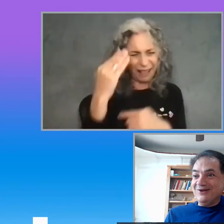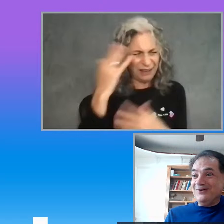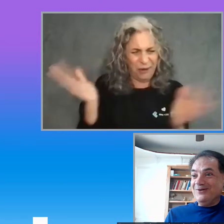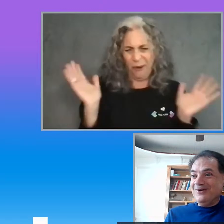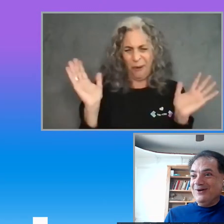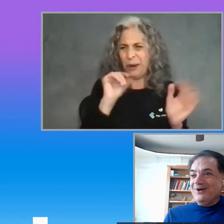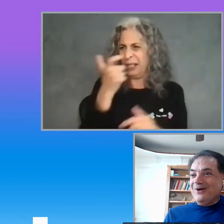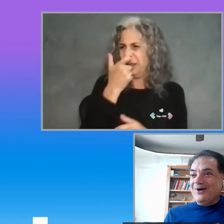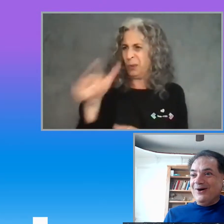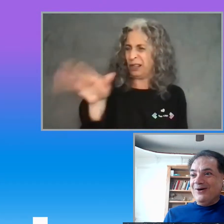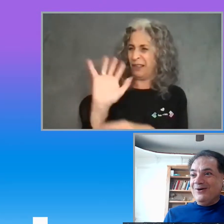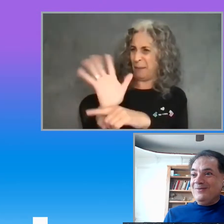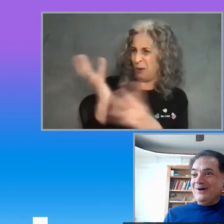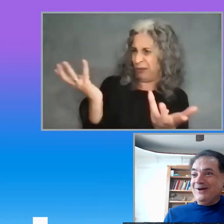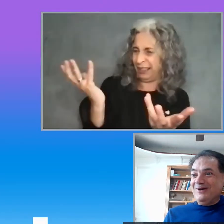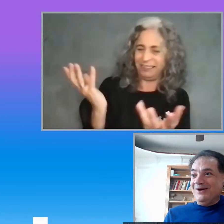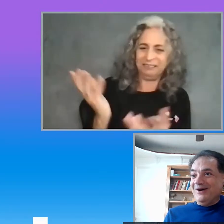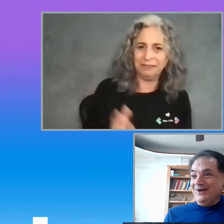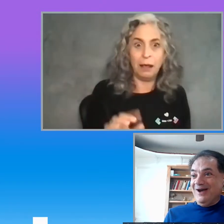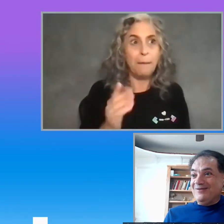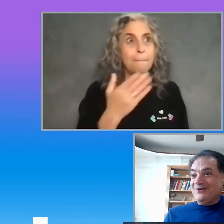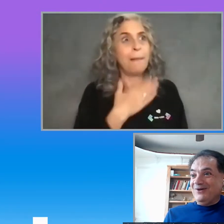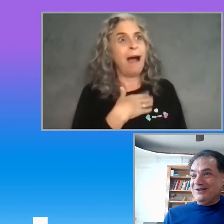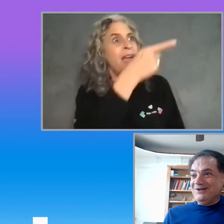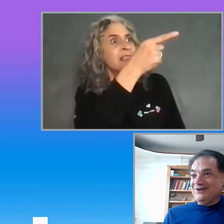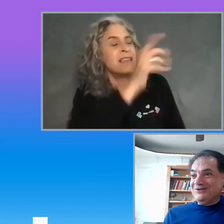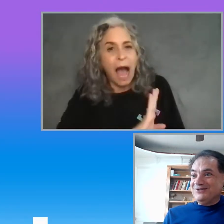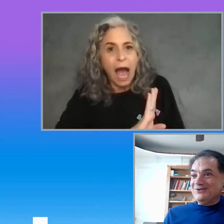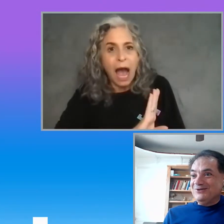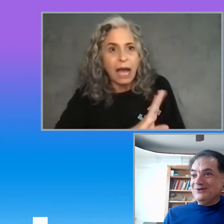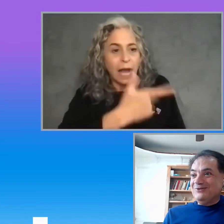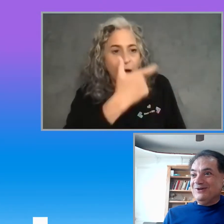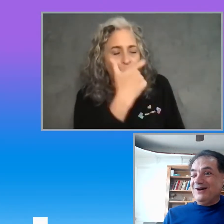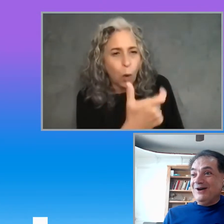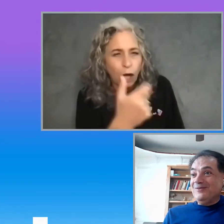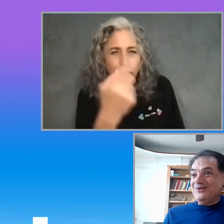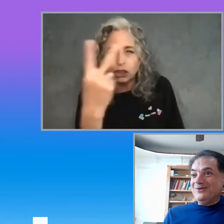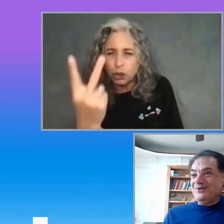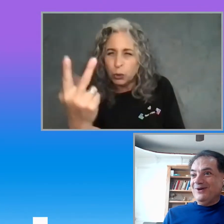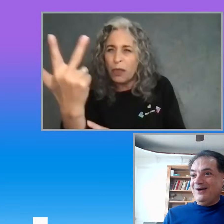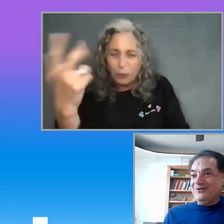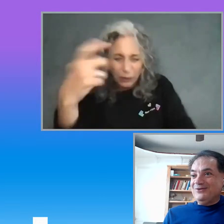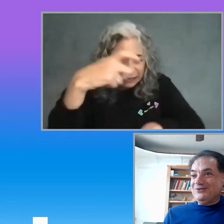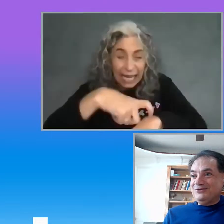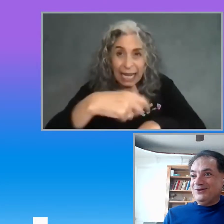struggle. I don't need to watch that video. My God, after